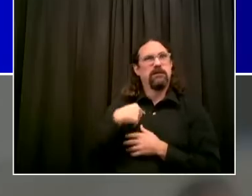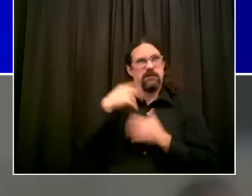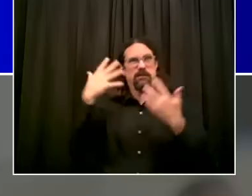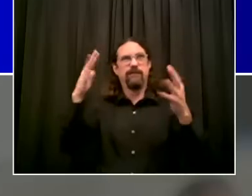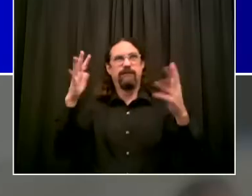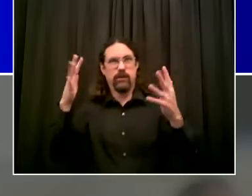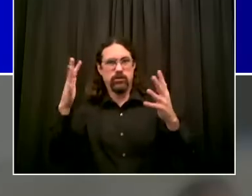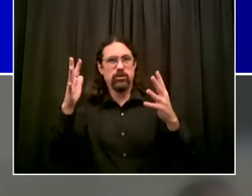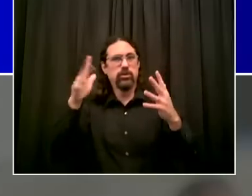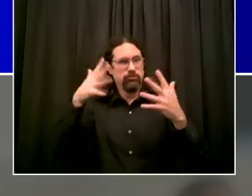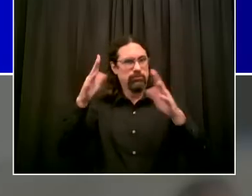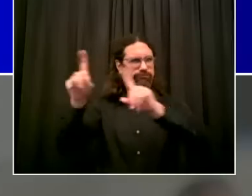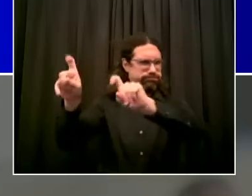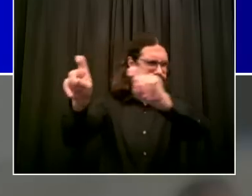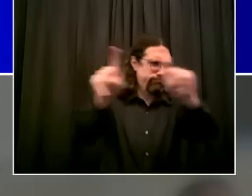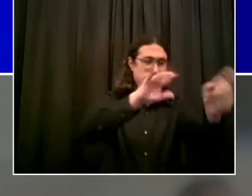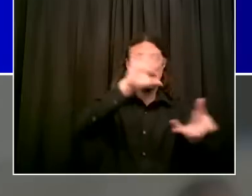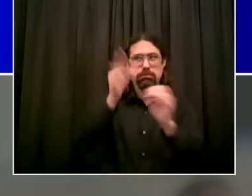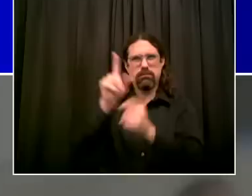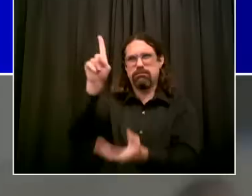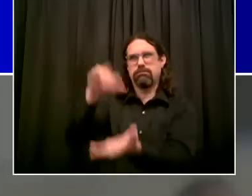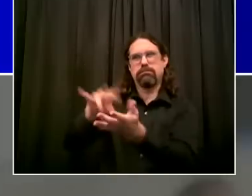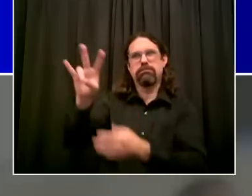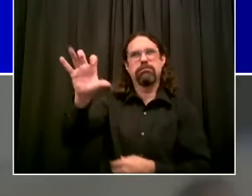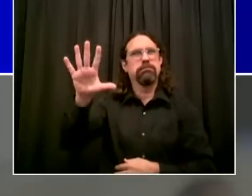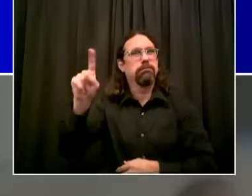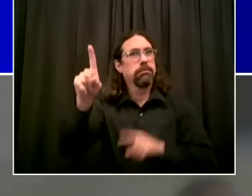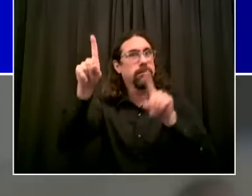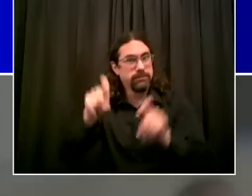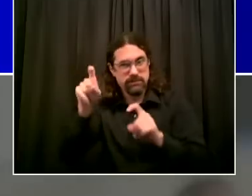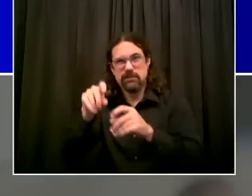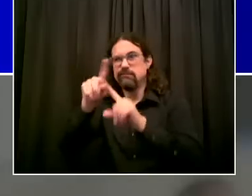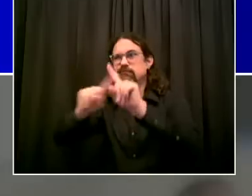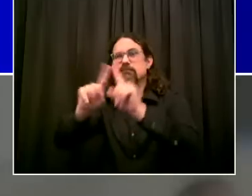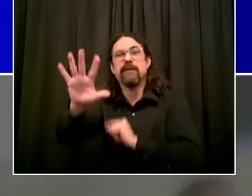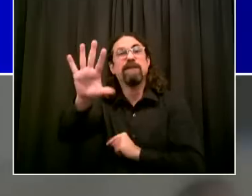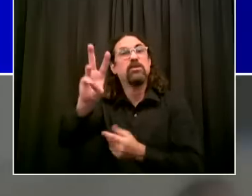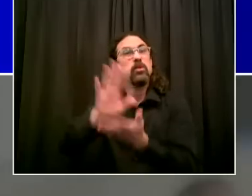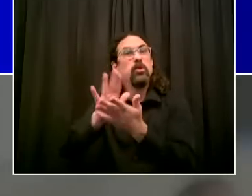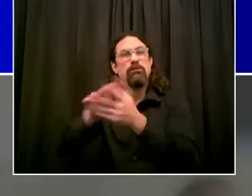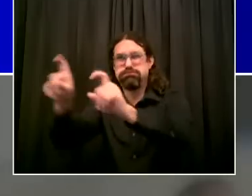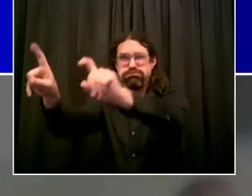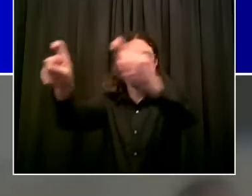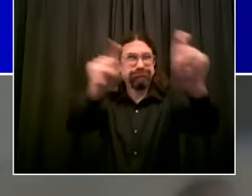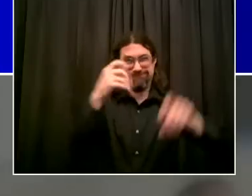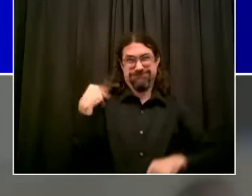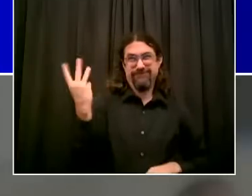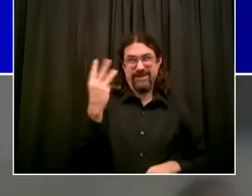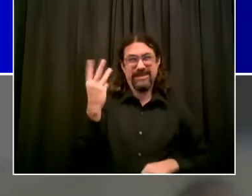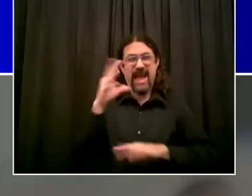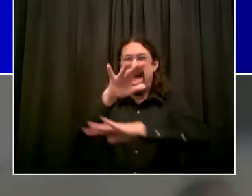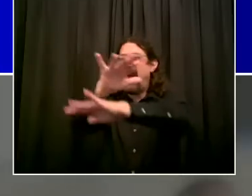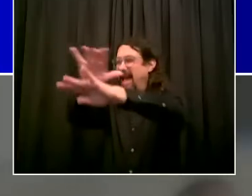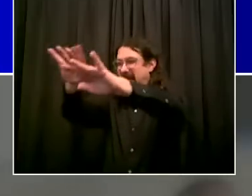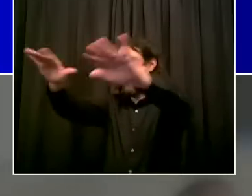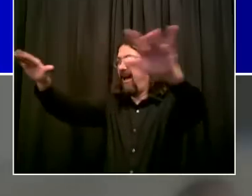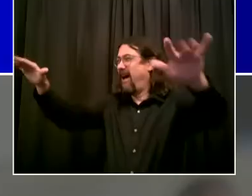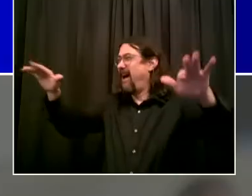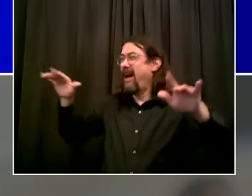ONE POSITIVE TEST AMONG ALMOST 2000, SO